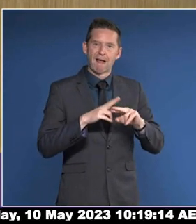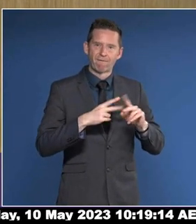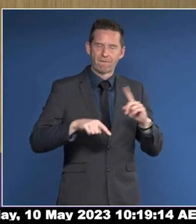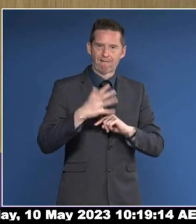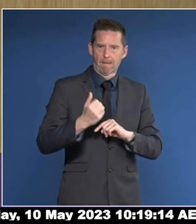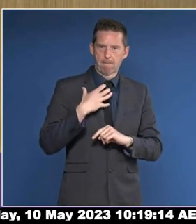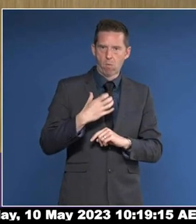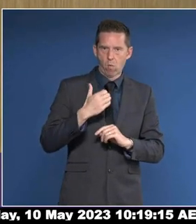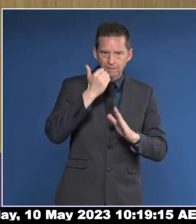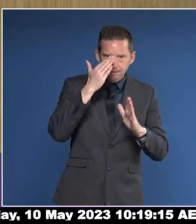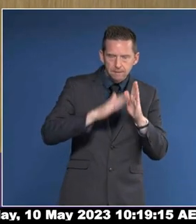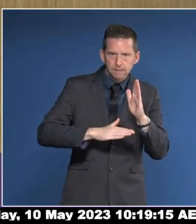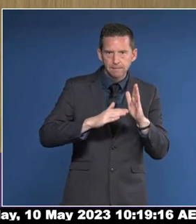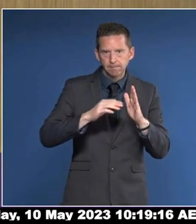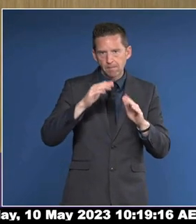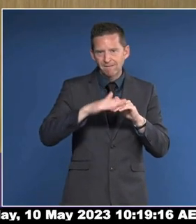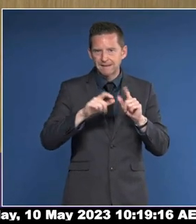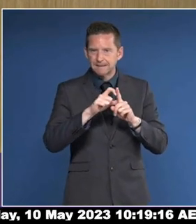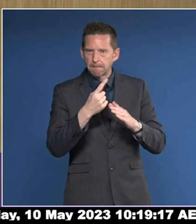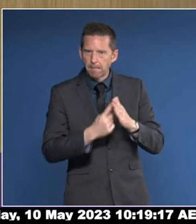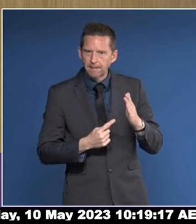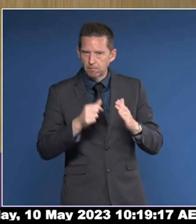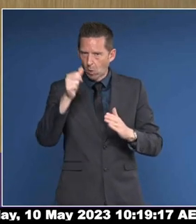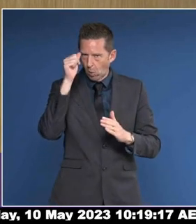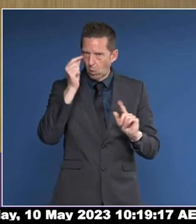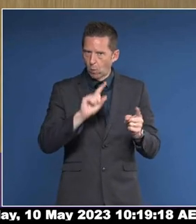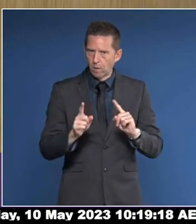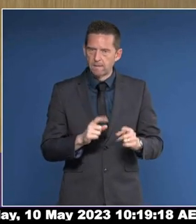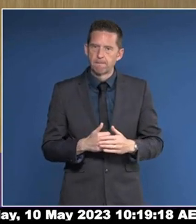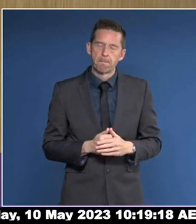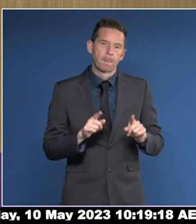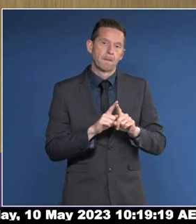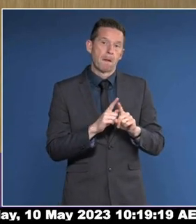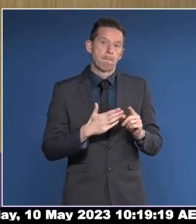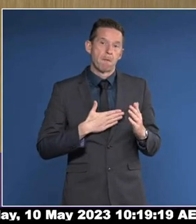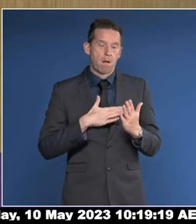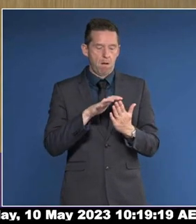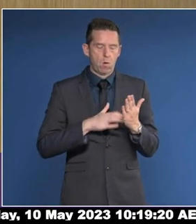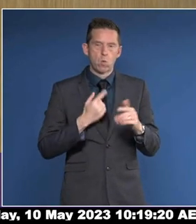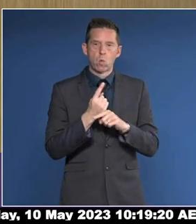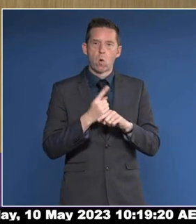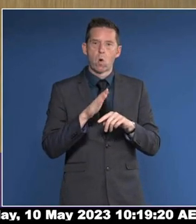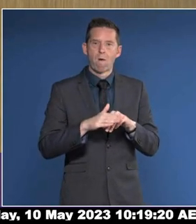to consider. We do - and I have in my statement talked about supervision and the